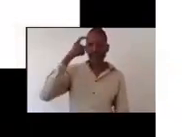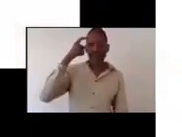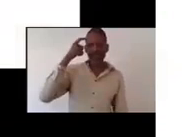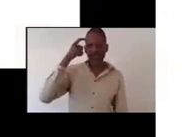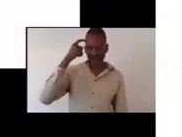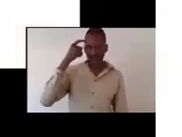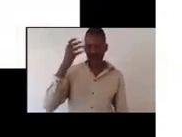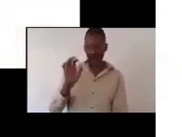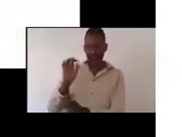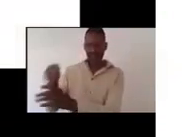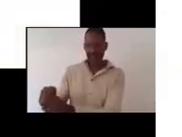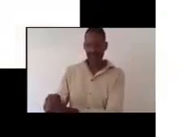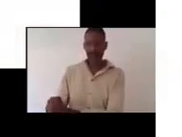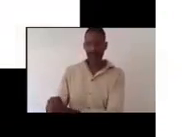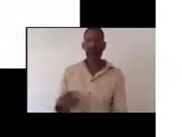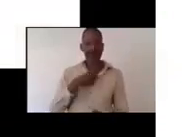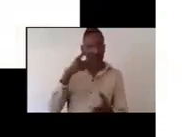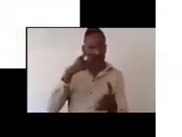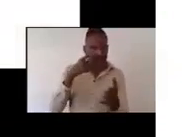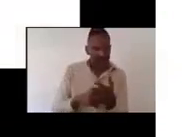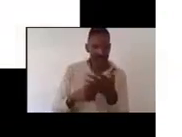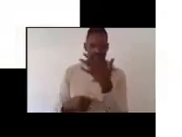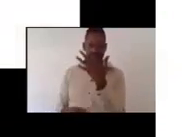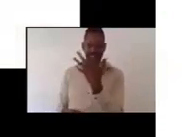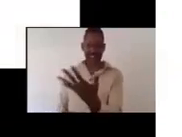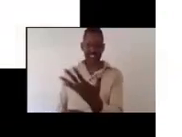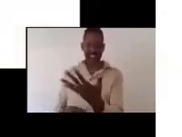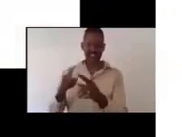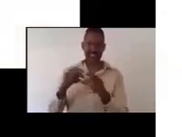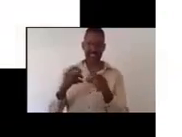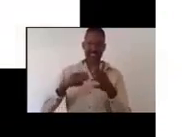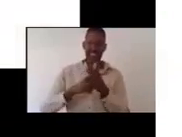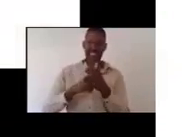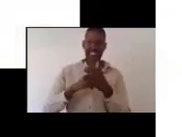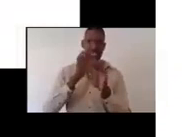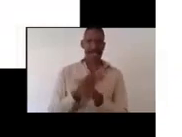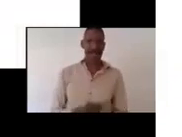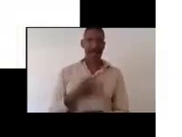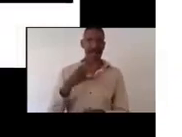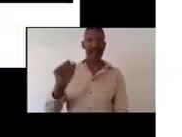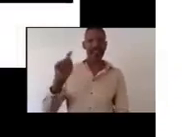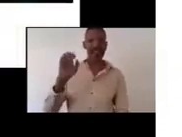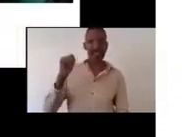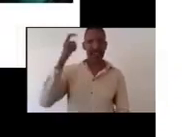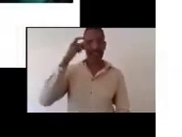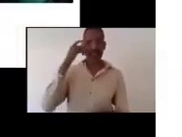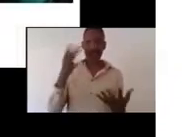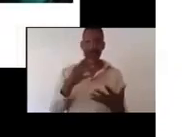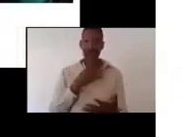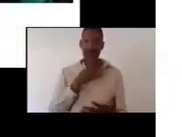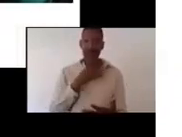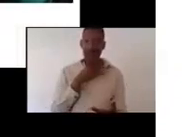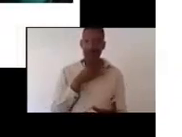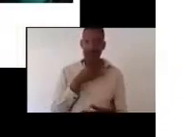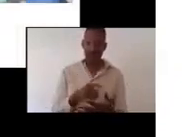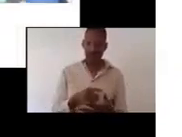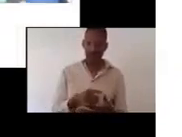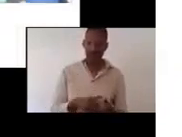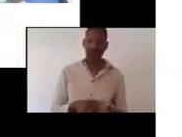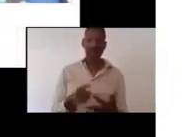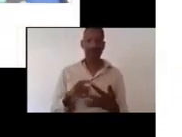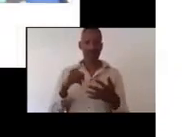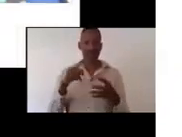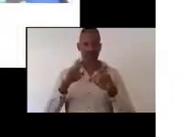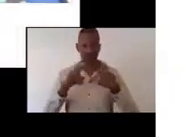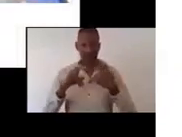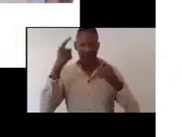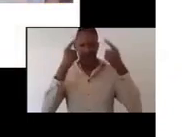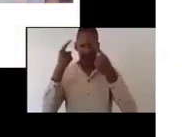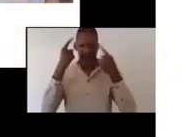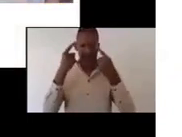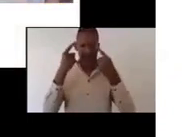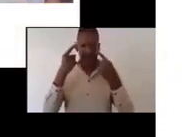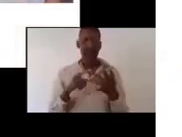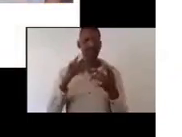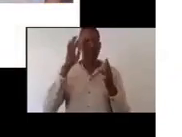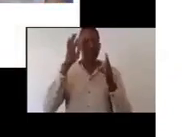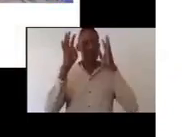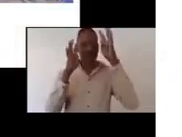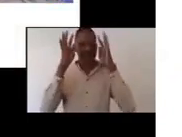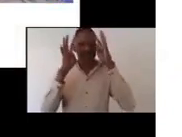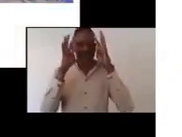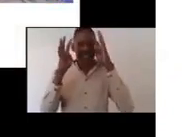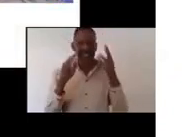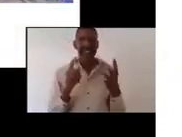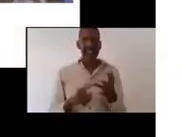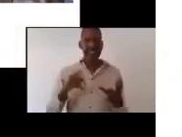We have identified five major habits of mind, which are curiosity, critical thinking, creativity, persistence, and problem solving.